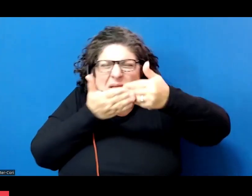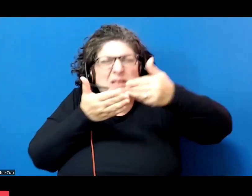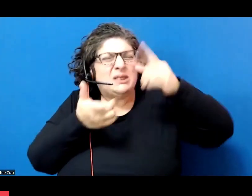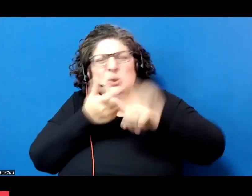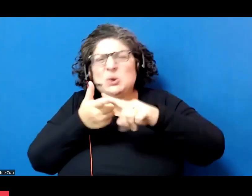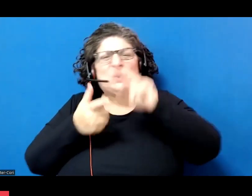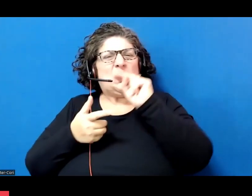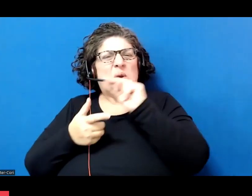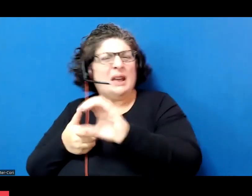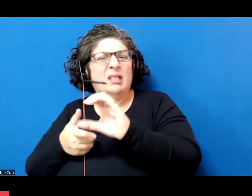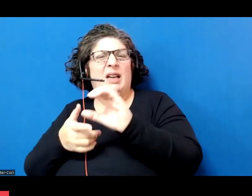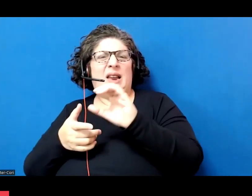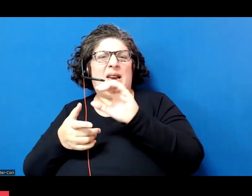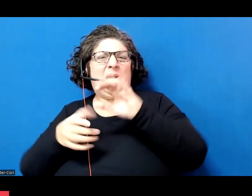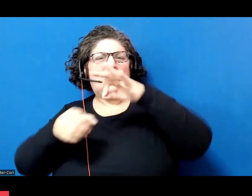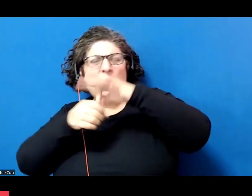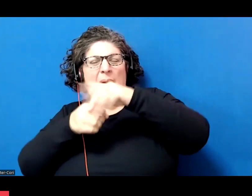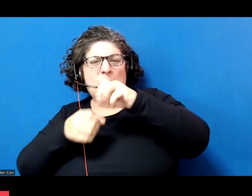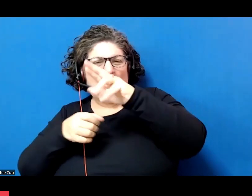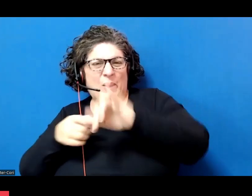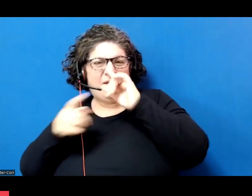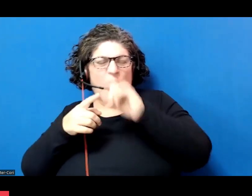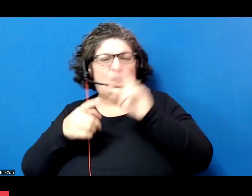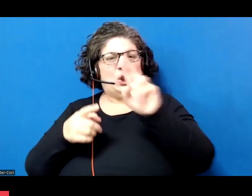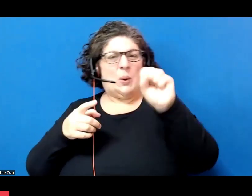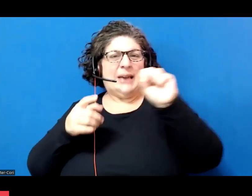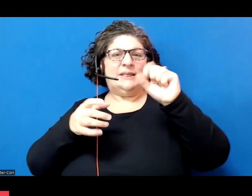Carolina primaries for the U.S. Supreme Court to be intervening in the case.